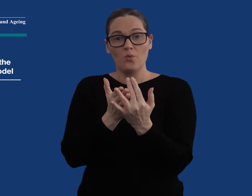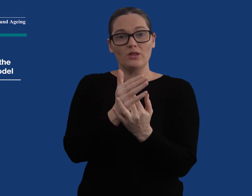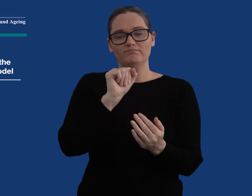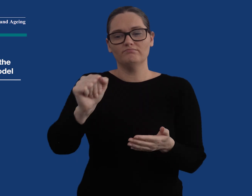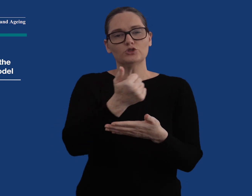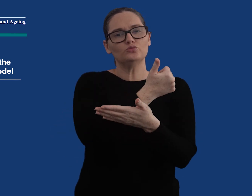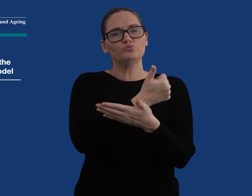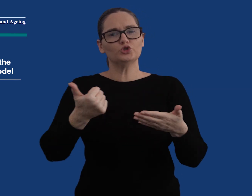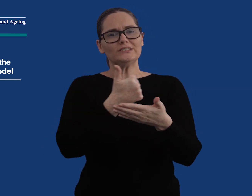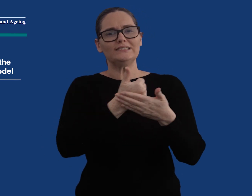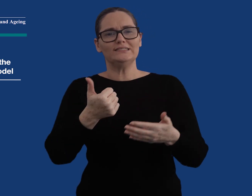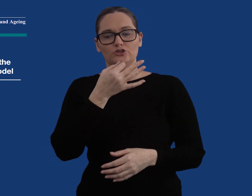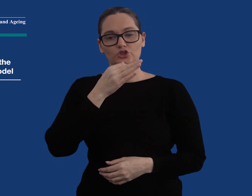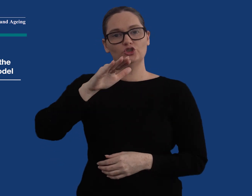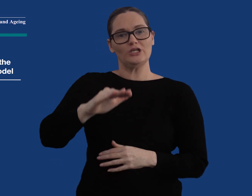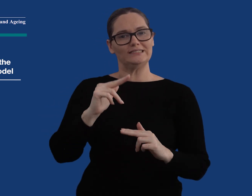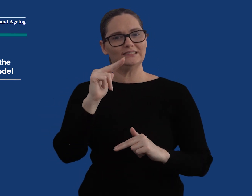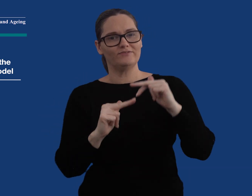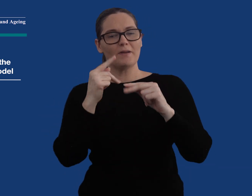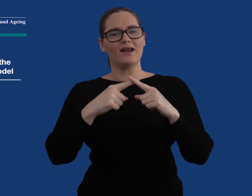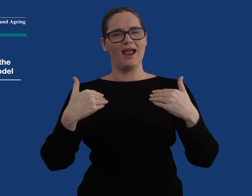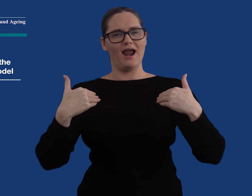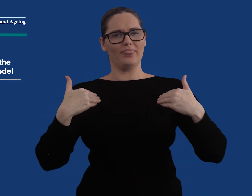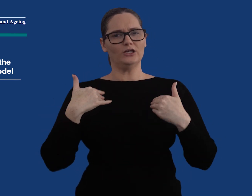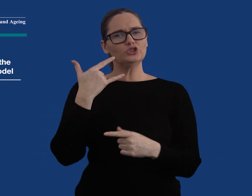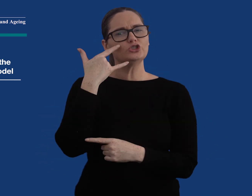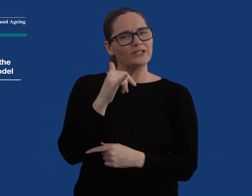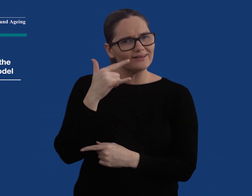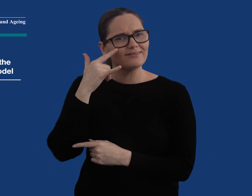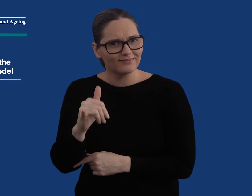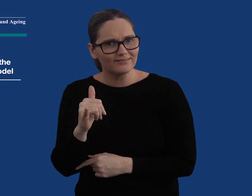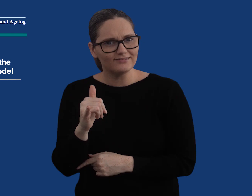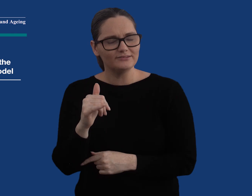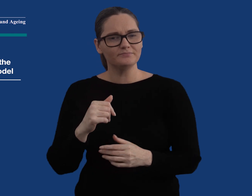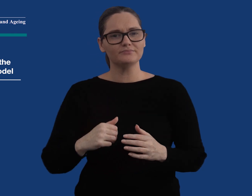through routine child development and health assessments or checks.